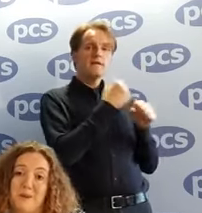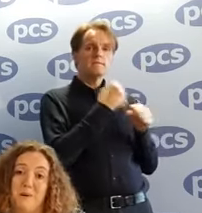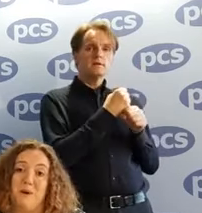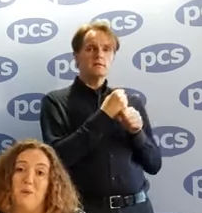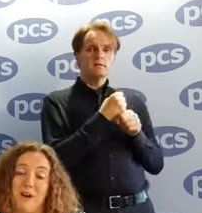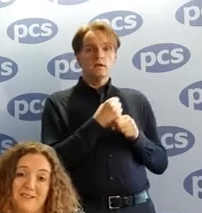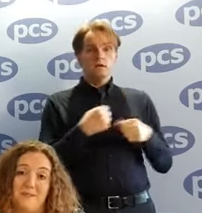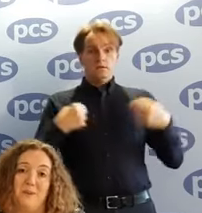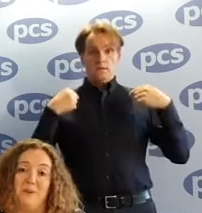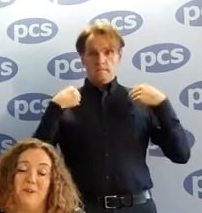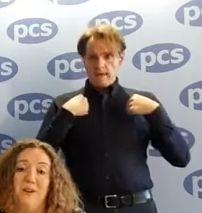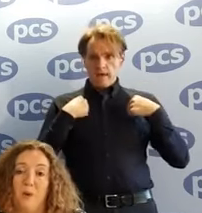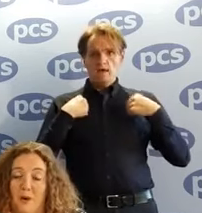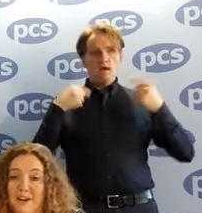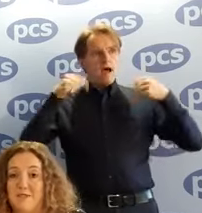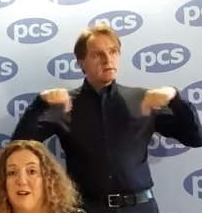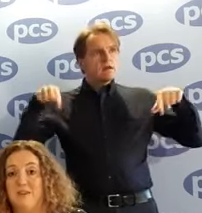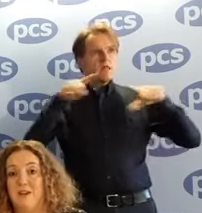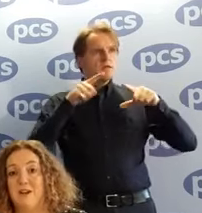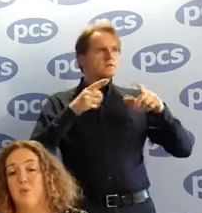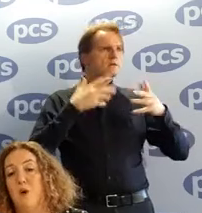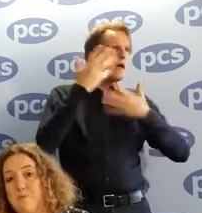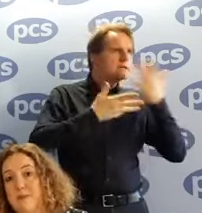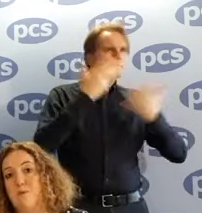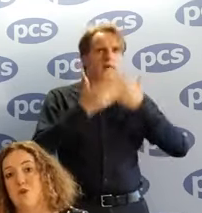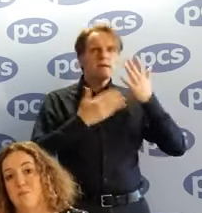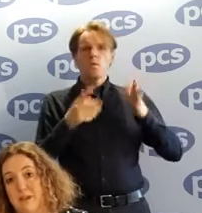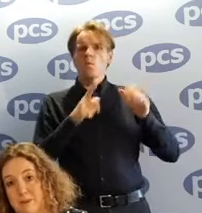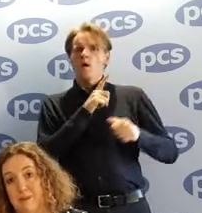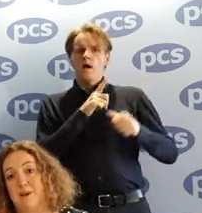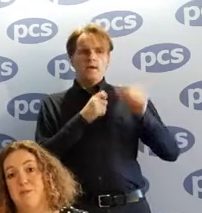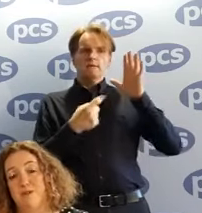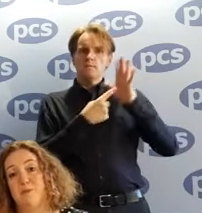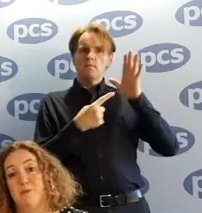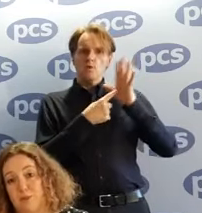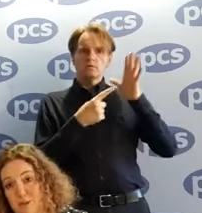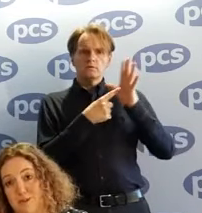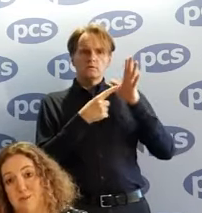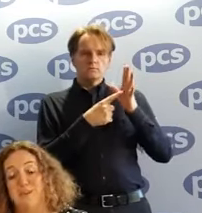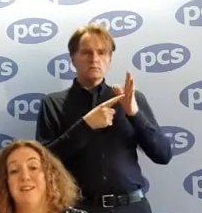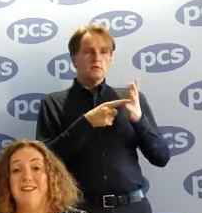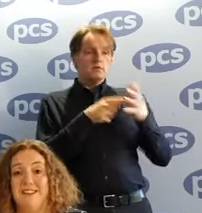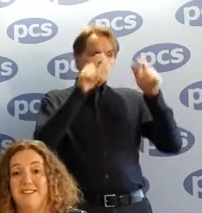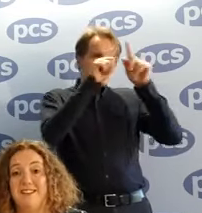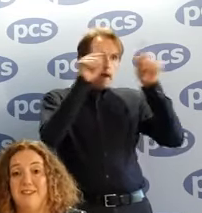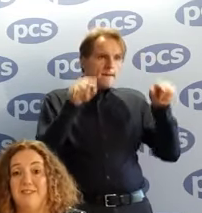to people about why it's important, why it's relevant, and why people should pick the ballot paper up, and put the cross in the box, and send it